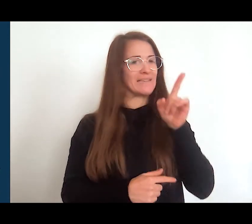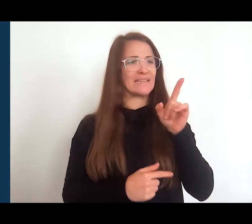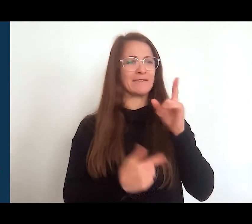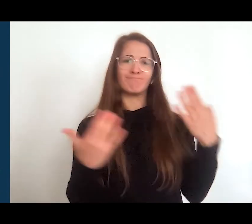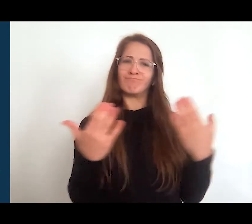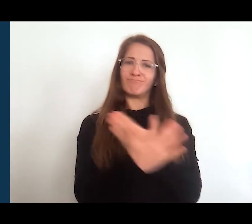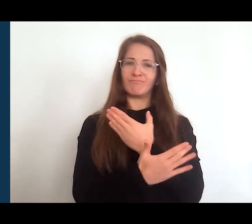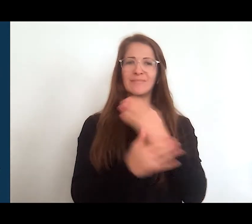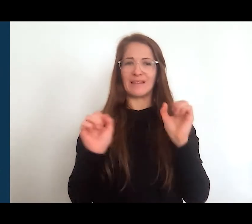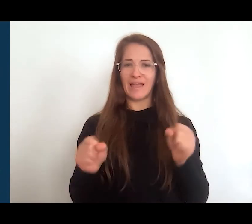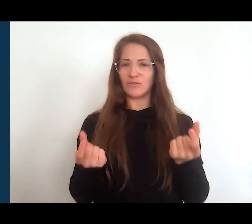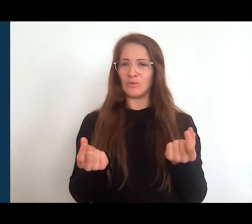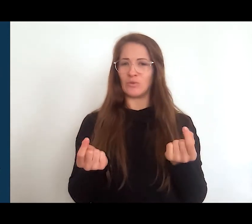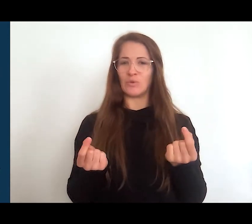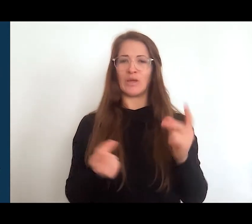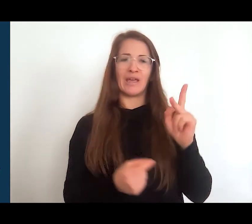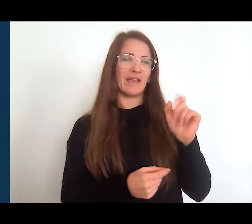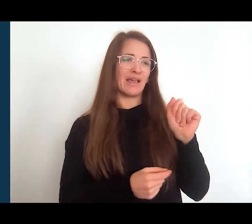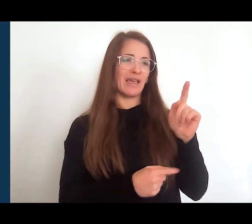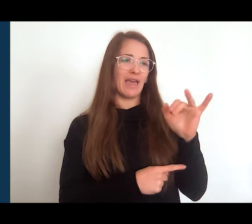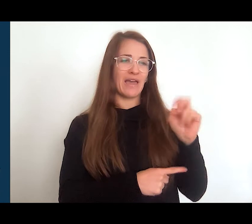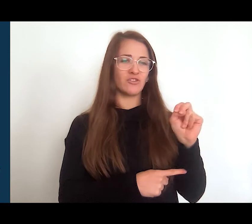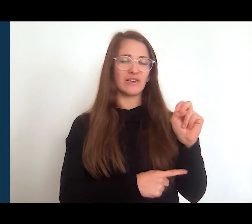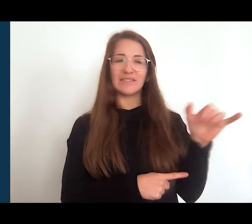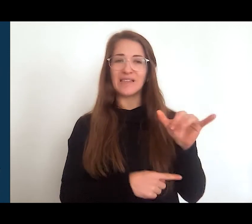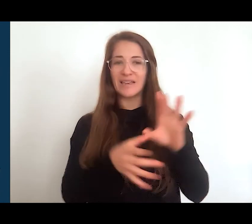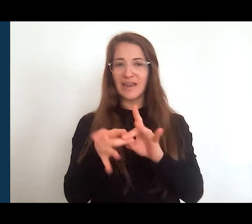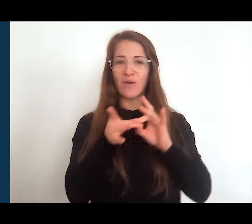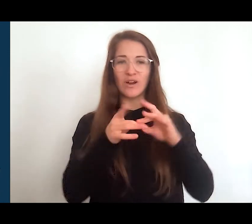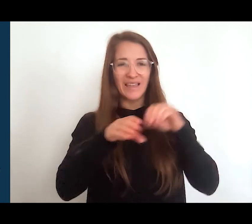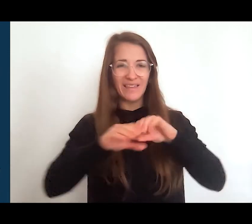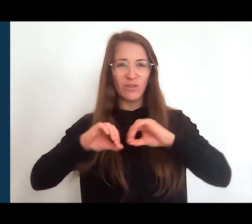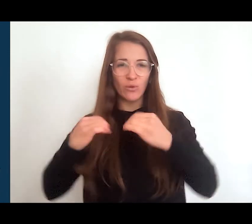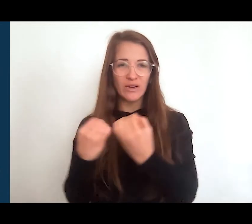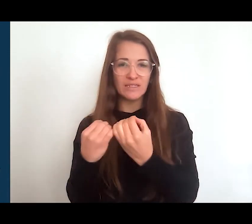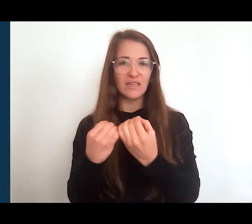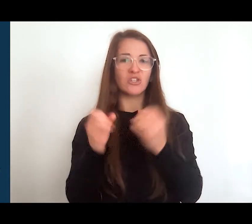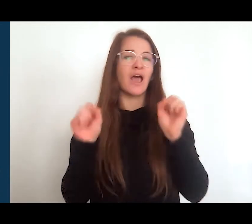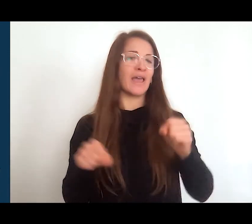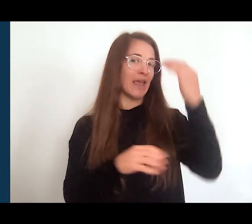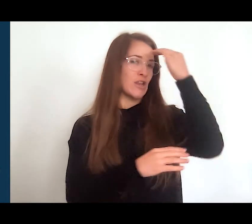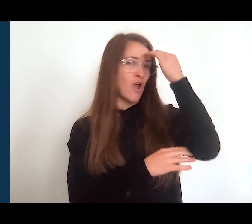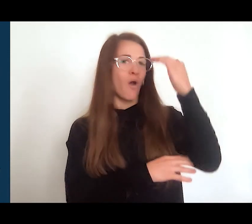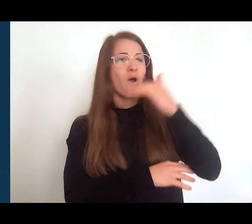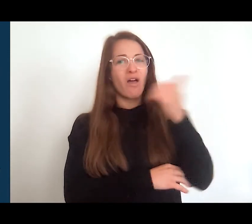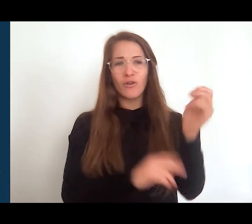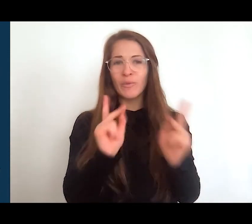I LIKE THAT ABOUT DRNY. IT IS REFRESHING THAT WE GET TO DO THAT. IT IS NETWORKING WITHIN THE ORGANIZATION.